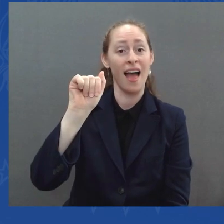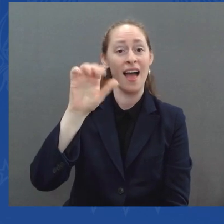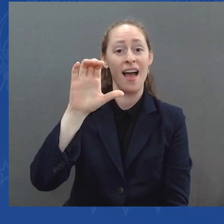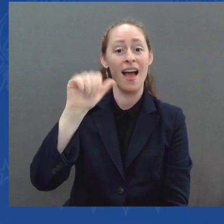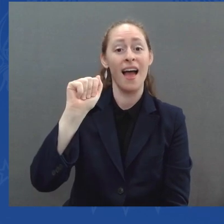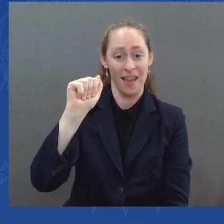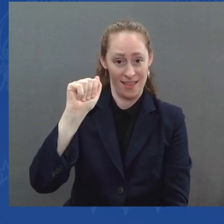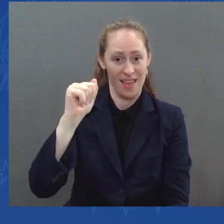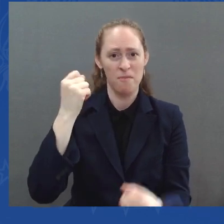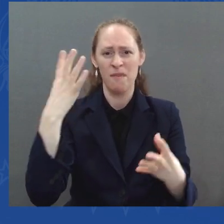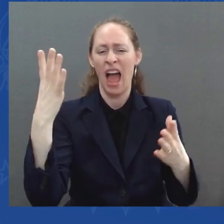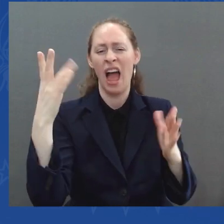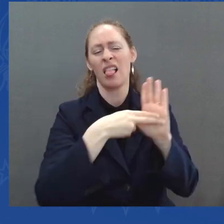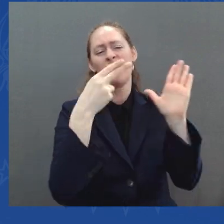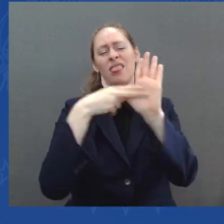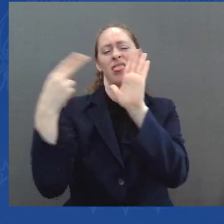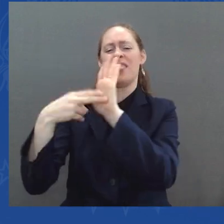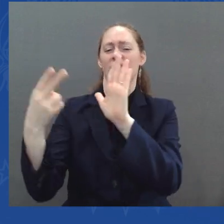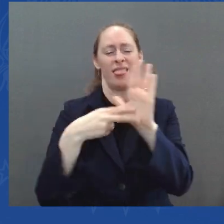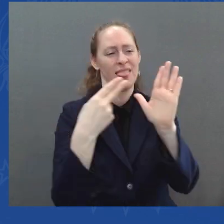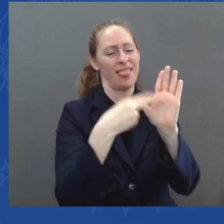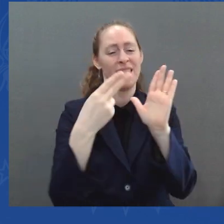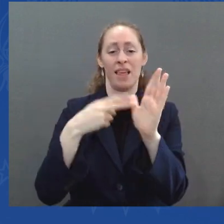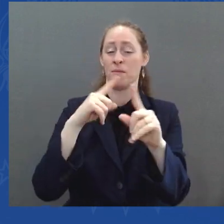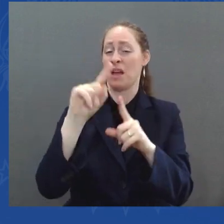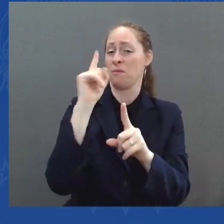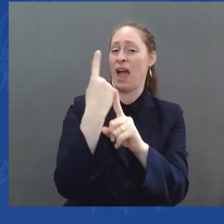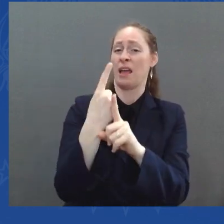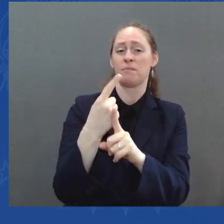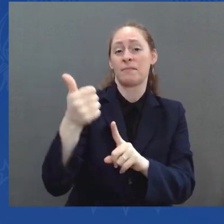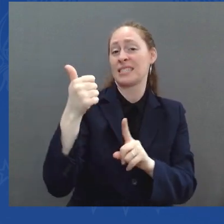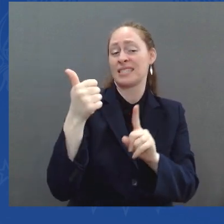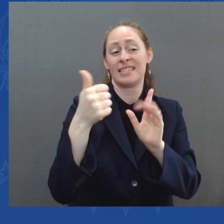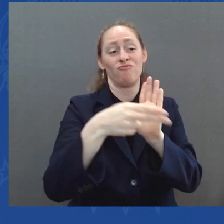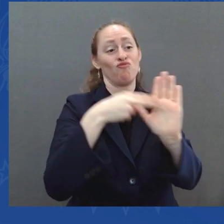It's true.